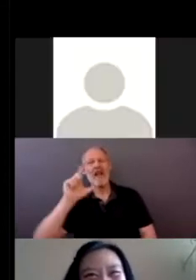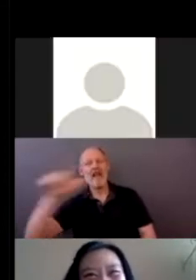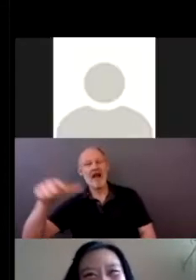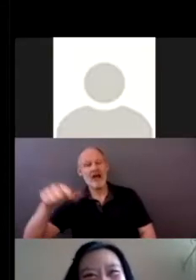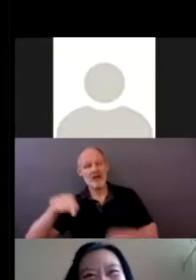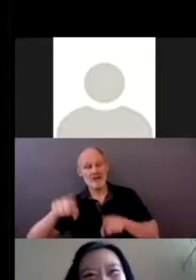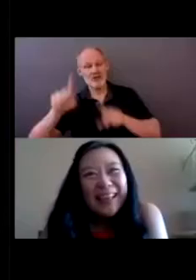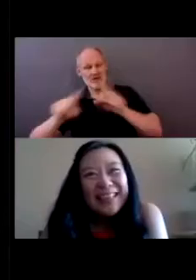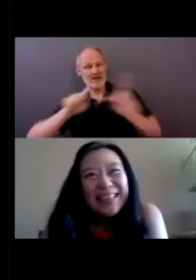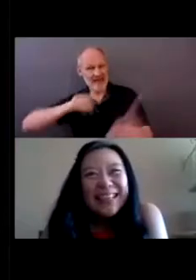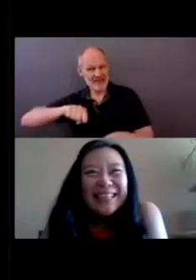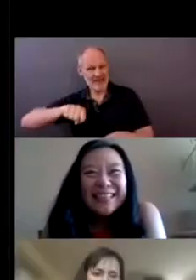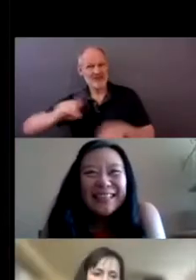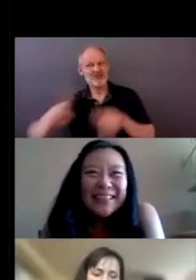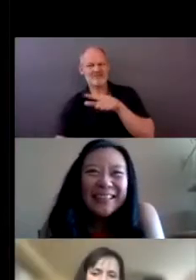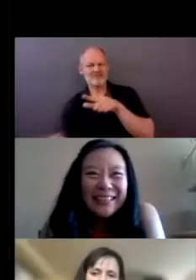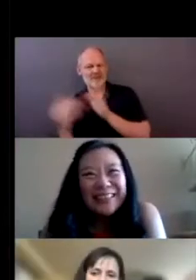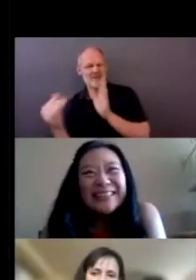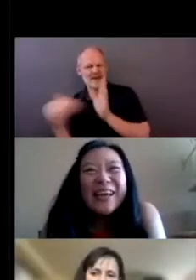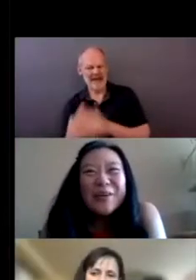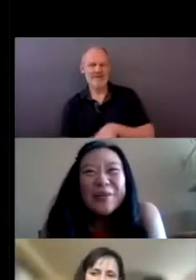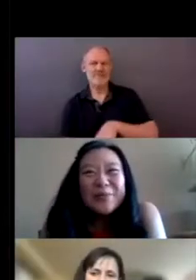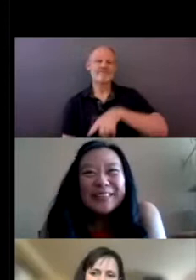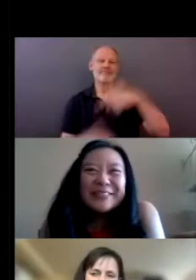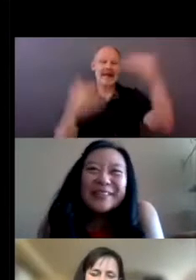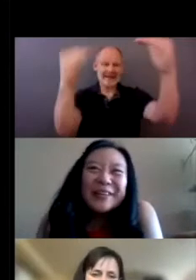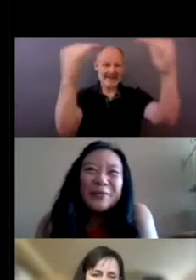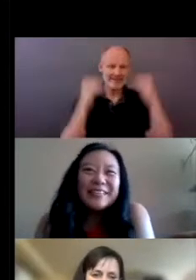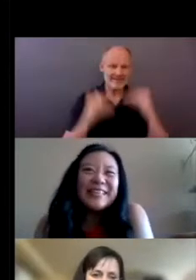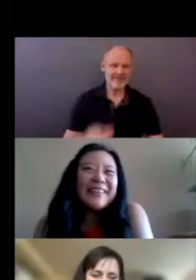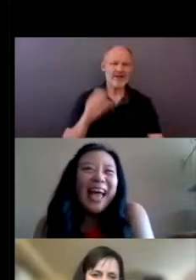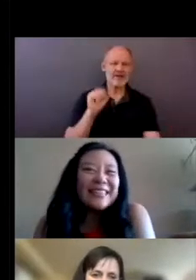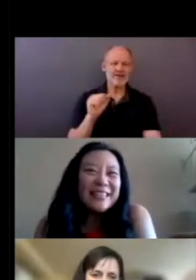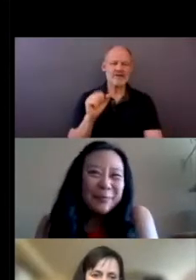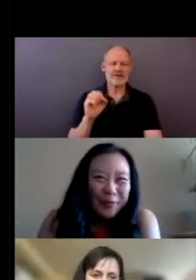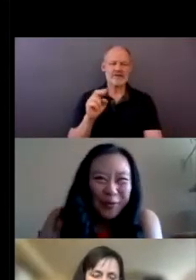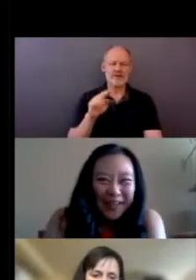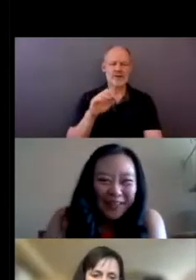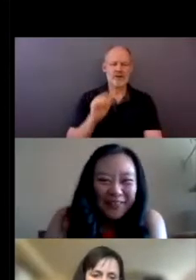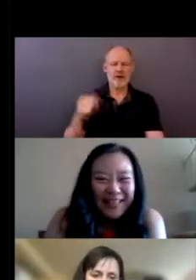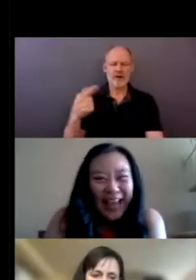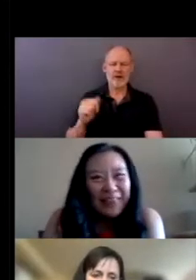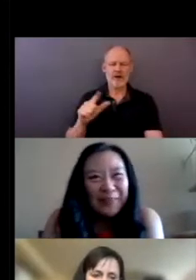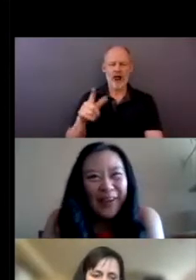Our next panelist is Sonia Gallant. Sonia Gallant works in the Access Programs Office at the Fine